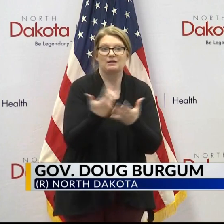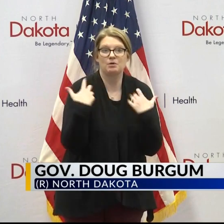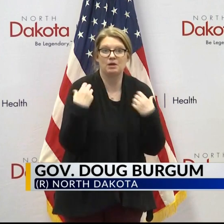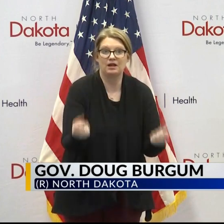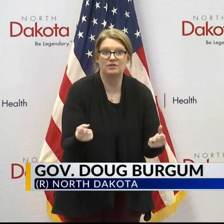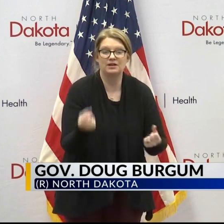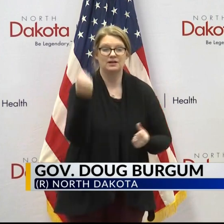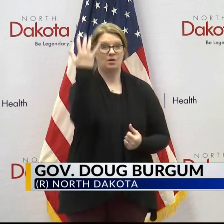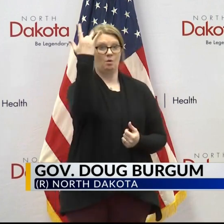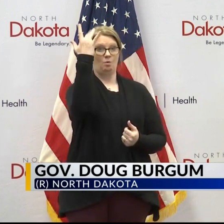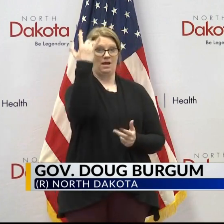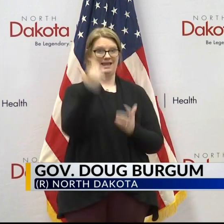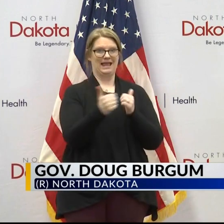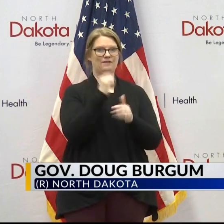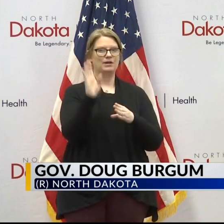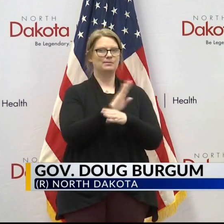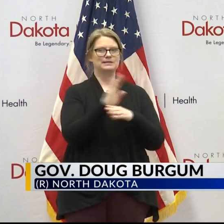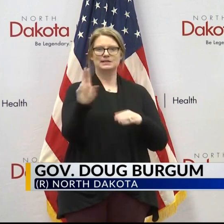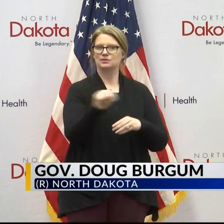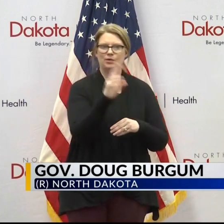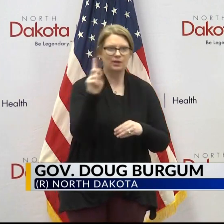IS TO SUSTAIN THE CHILDCARE SECTOR DURING THIS EMERGENCY AND ITS RECOVERY.